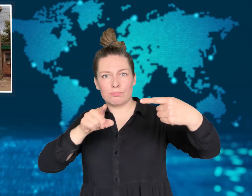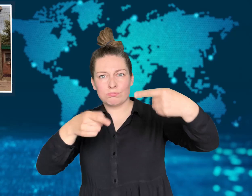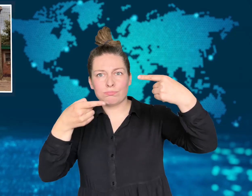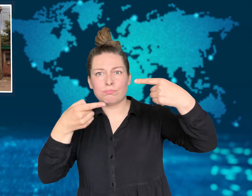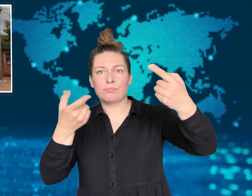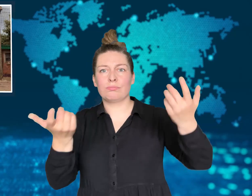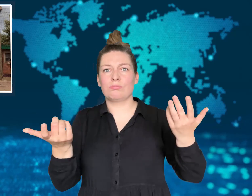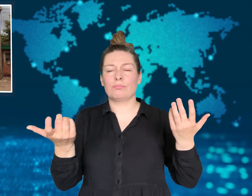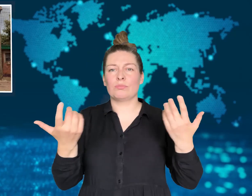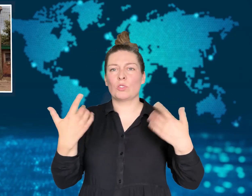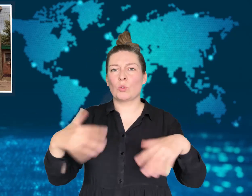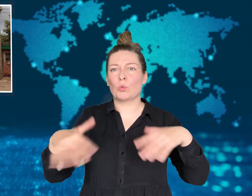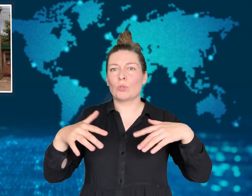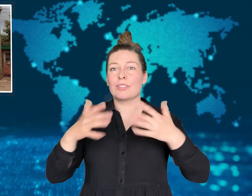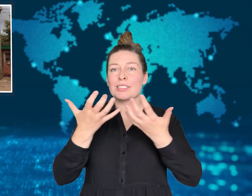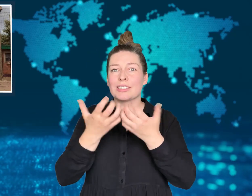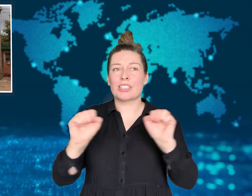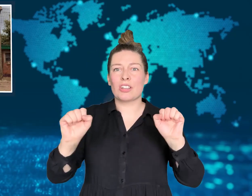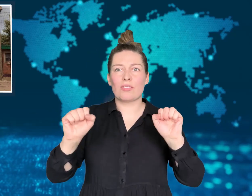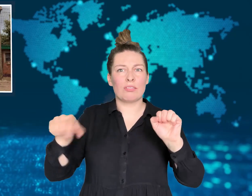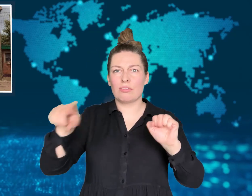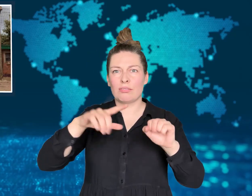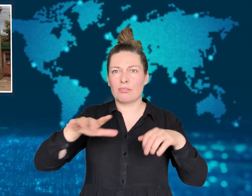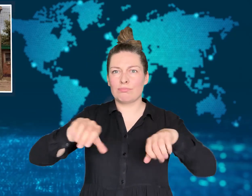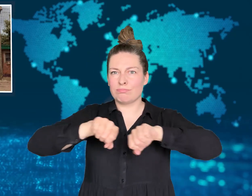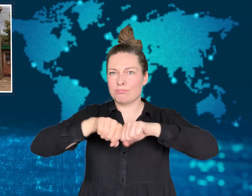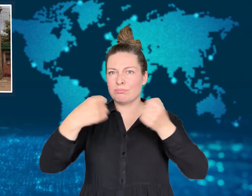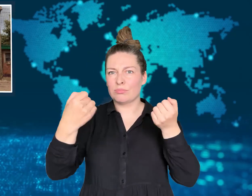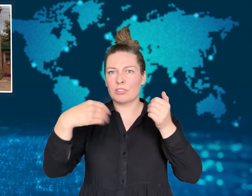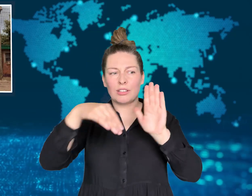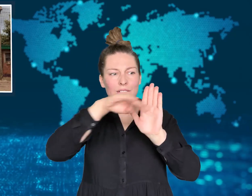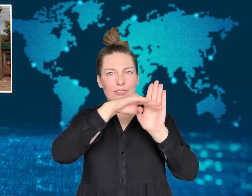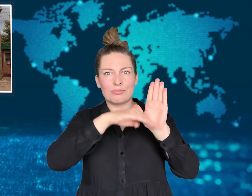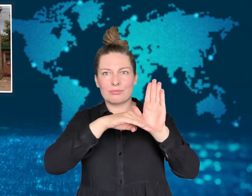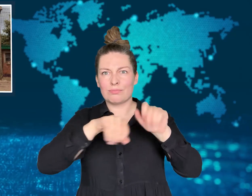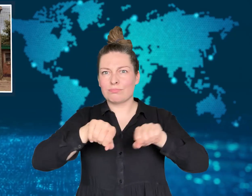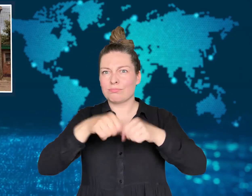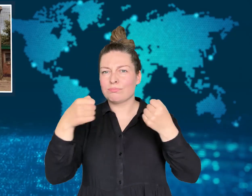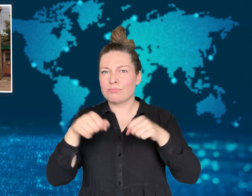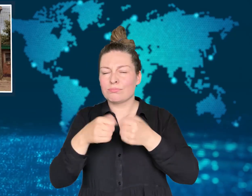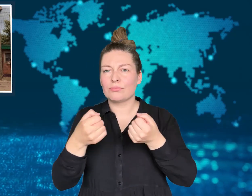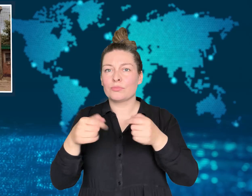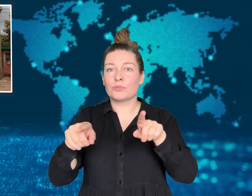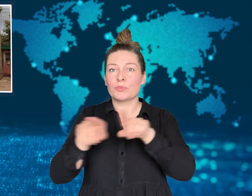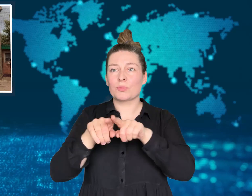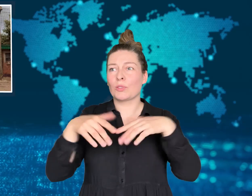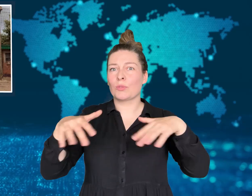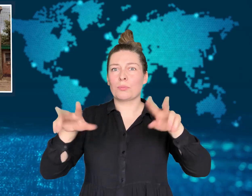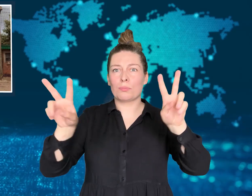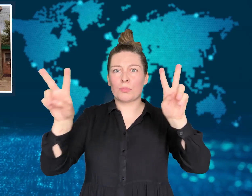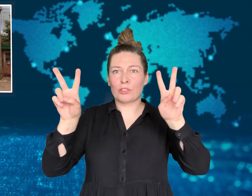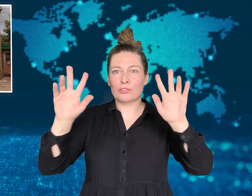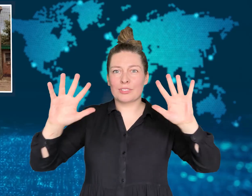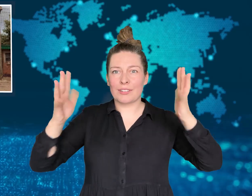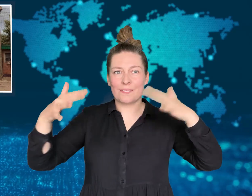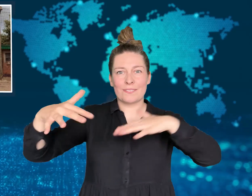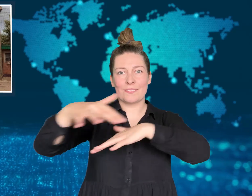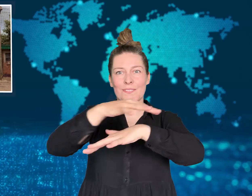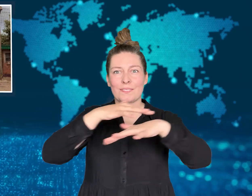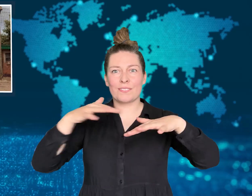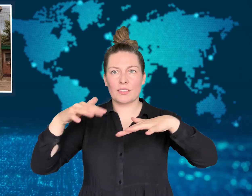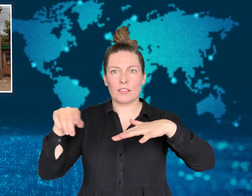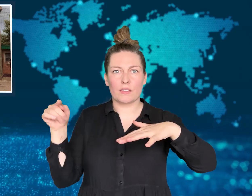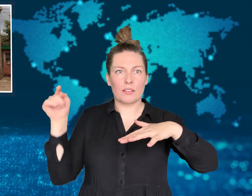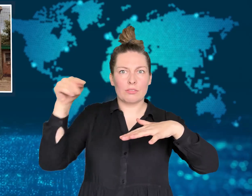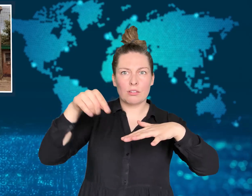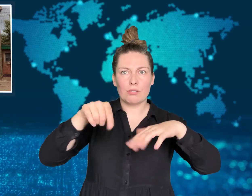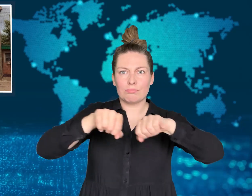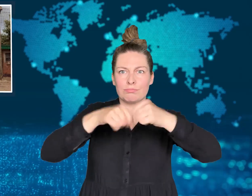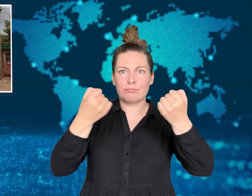The ZPCS has urged the country to accept and forgive the inmates.